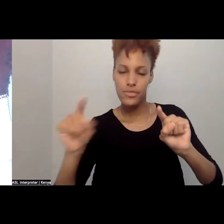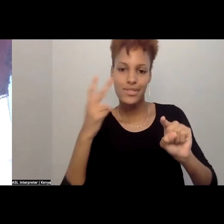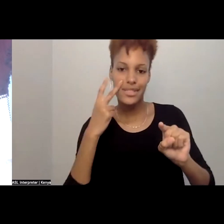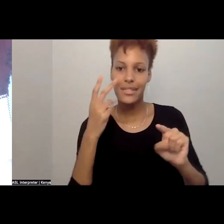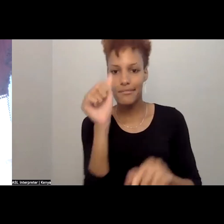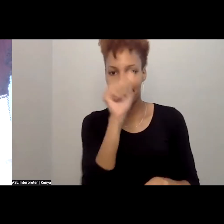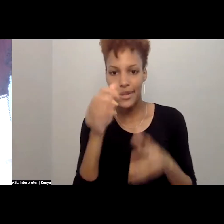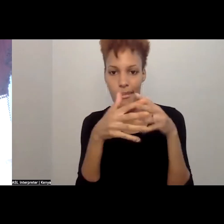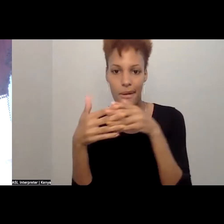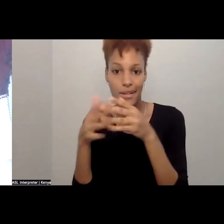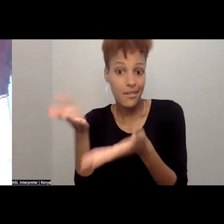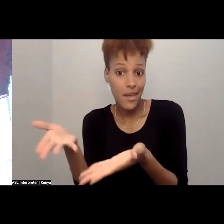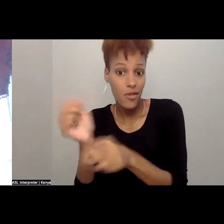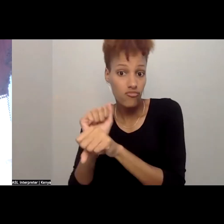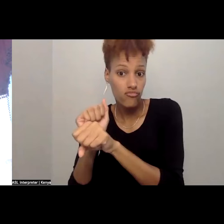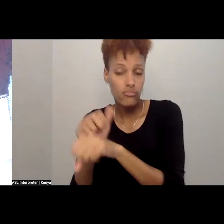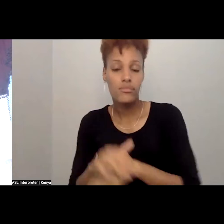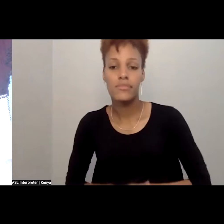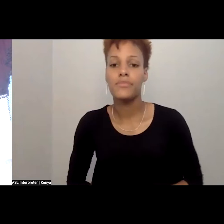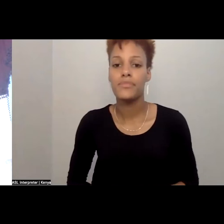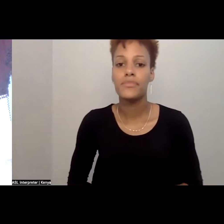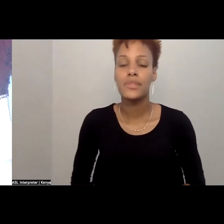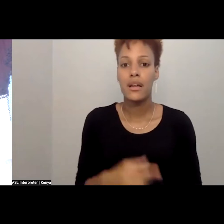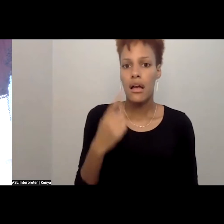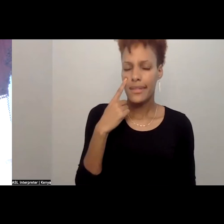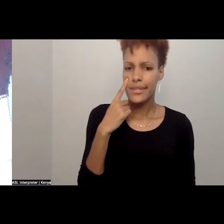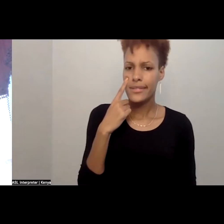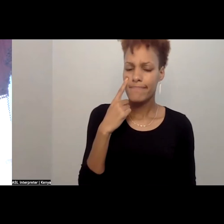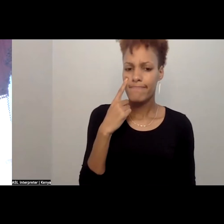So I think when we're talking about American history,